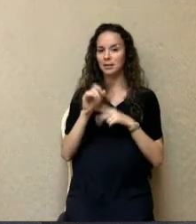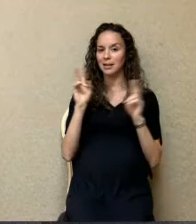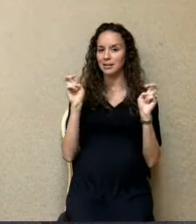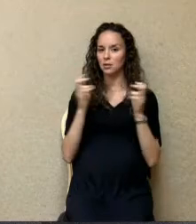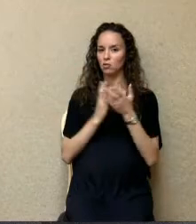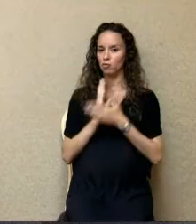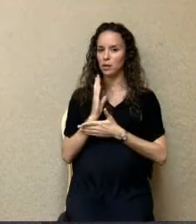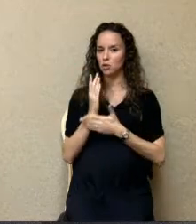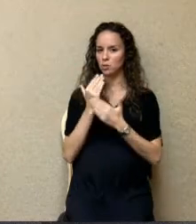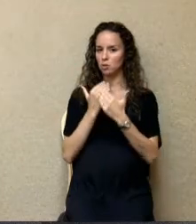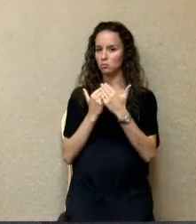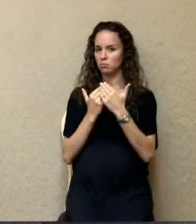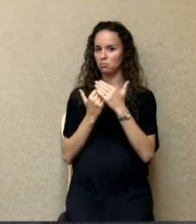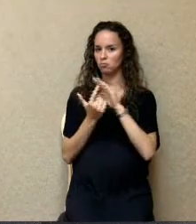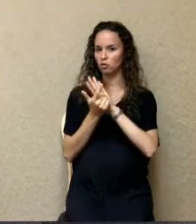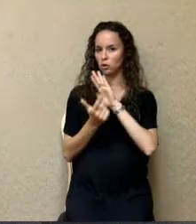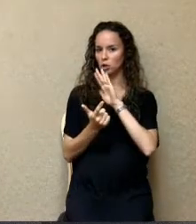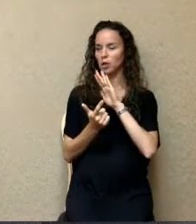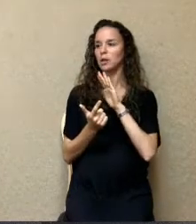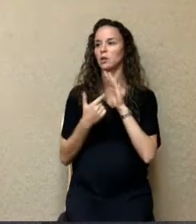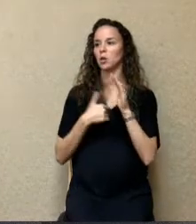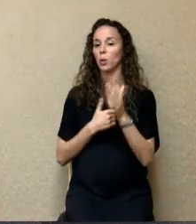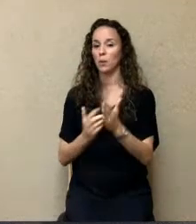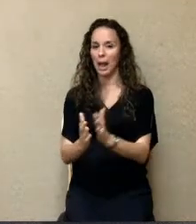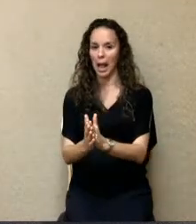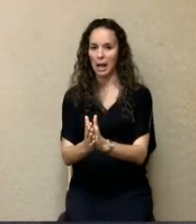all had to ask them if they would sign it,